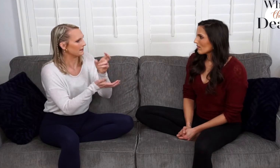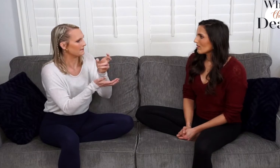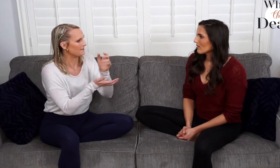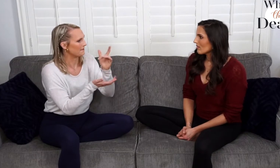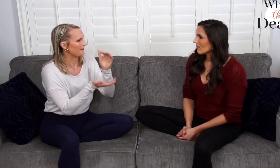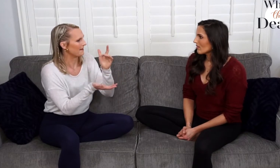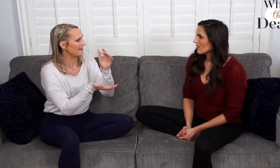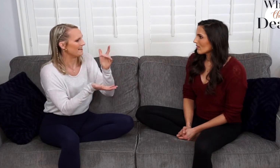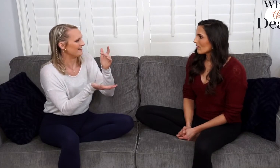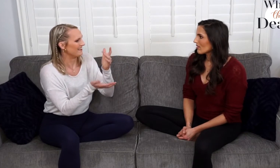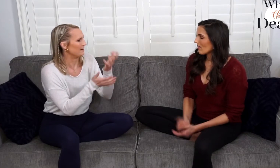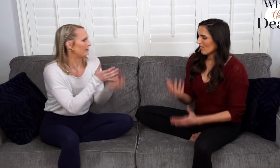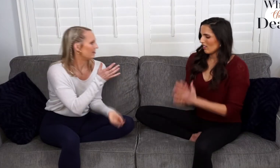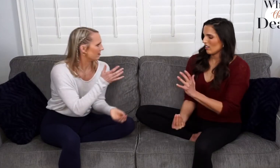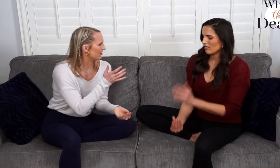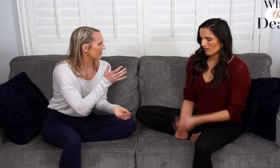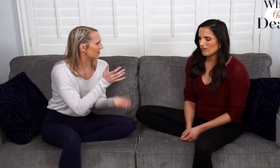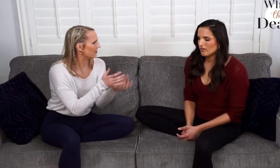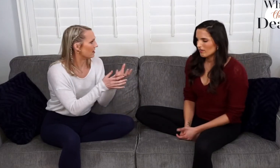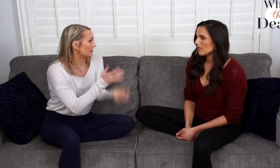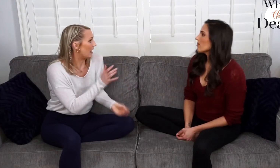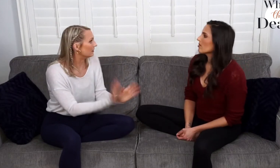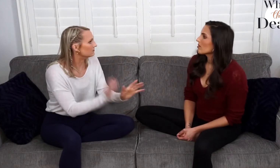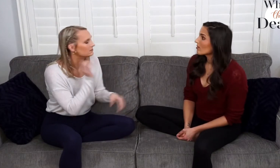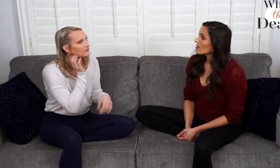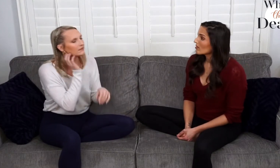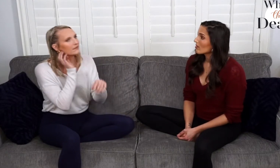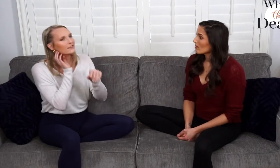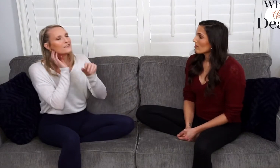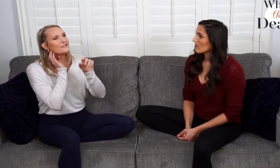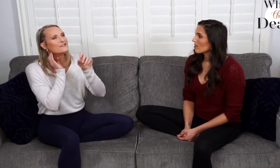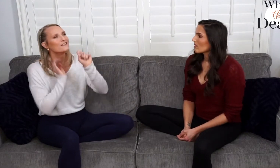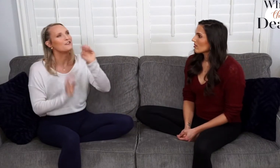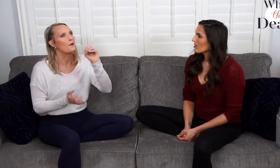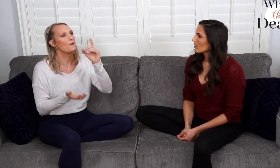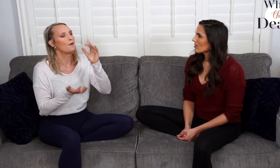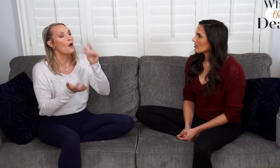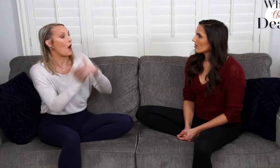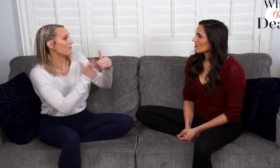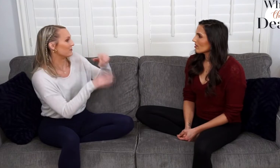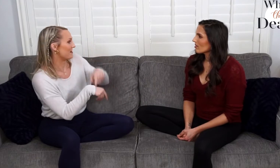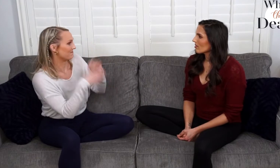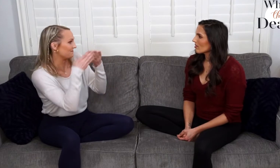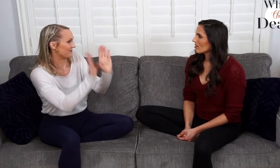becomes secondary it lacks. So and usually